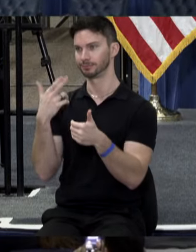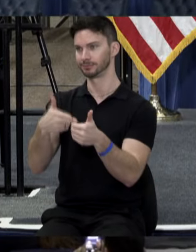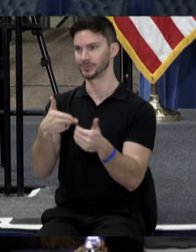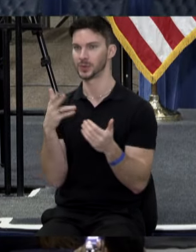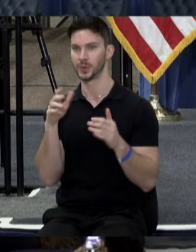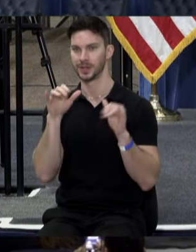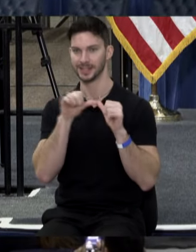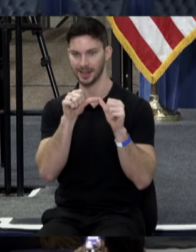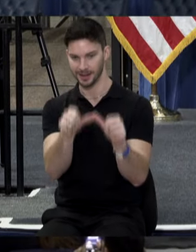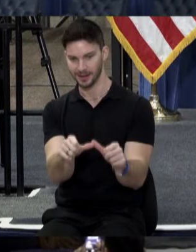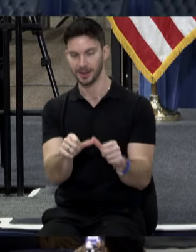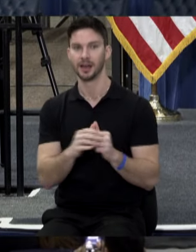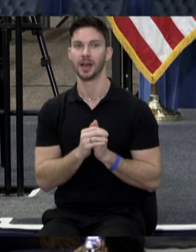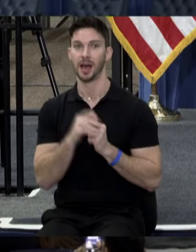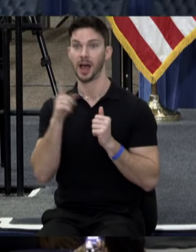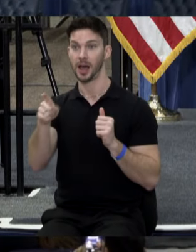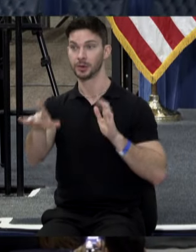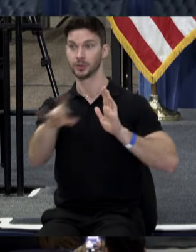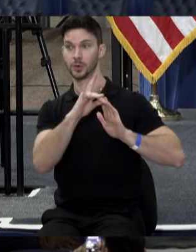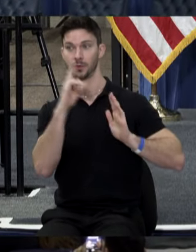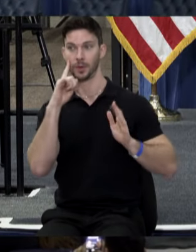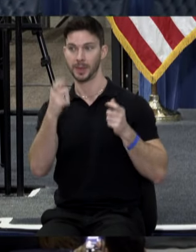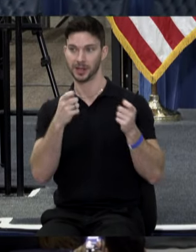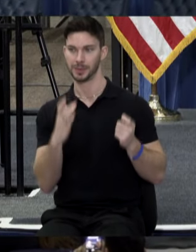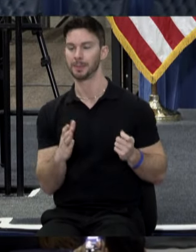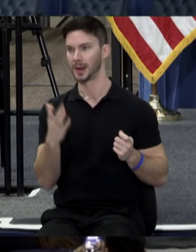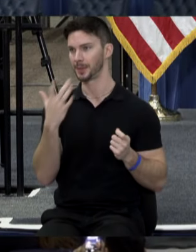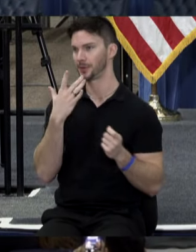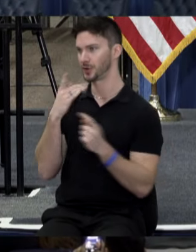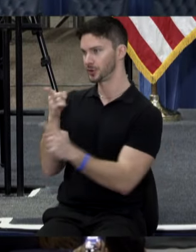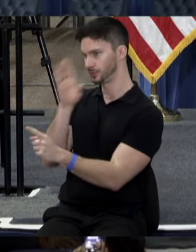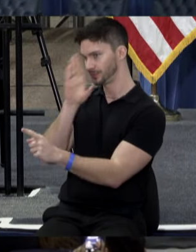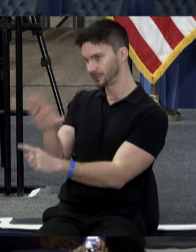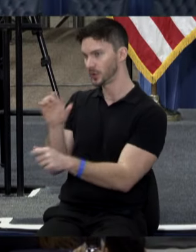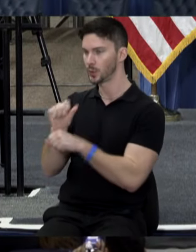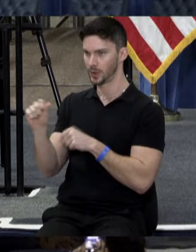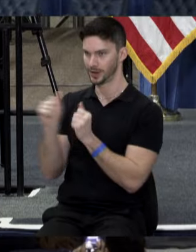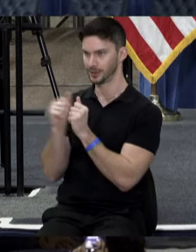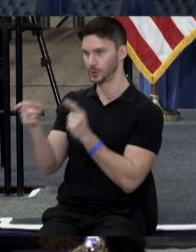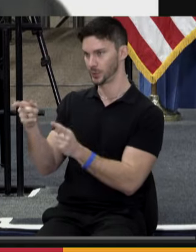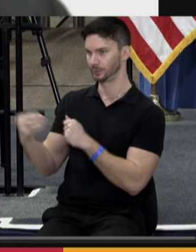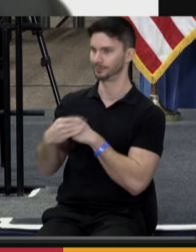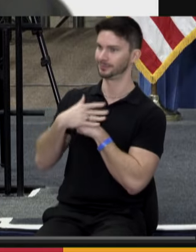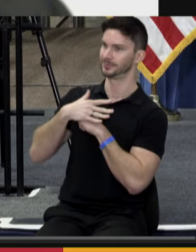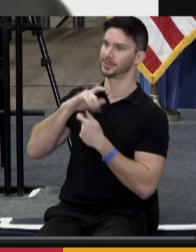DSP role because I wanted to work directly with people. That decision changed my life.